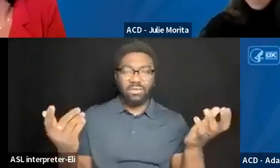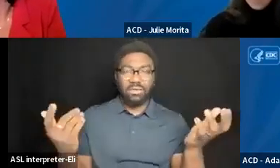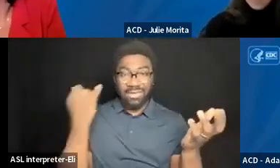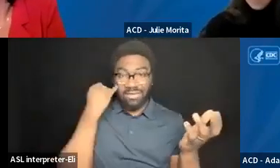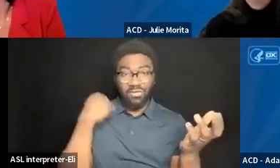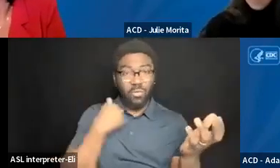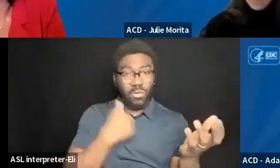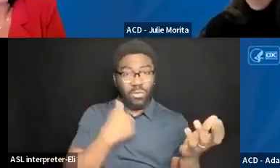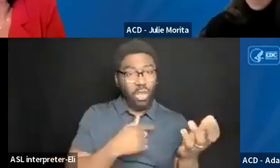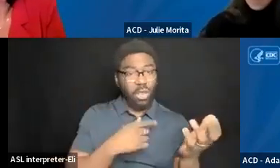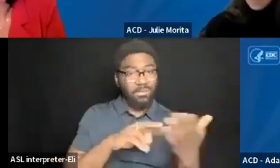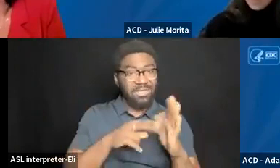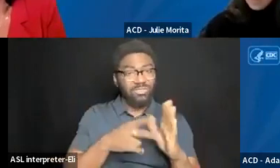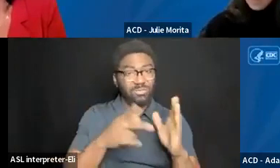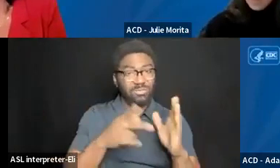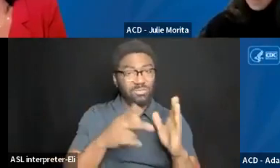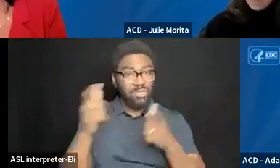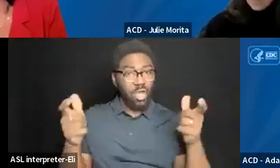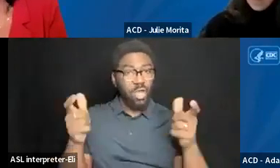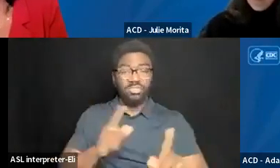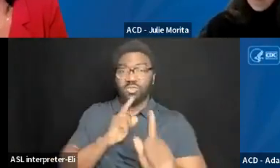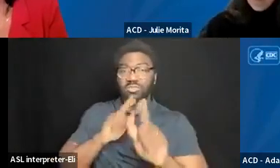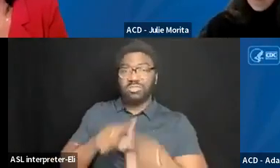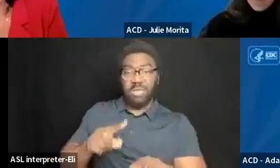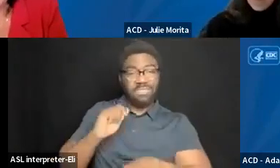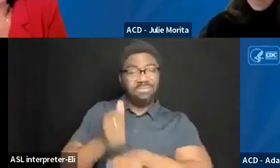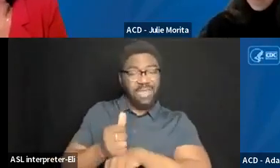agency, we need to have. The largest paperwork reduction act,